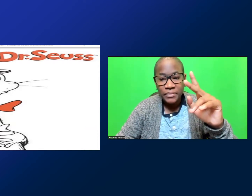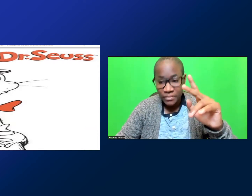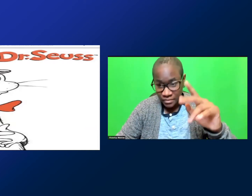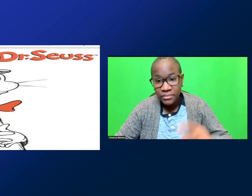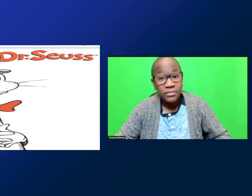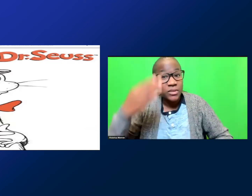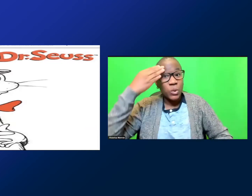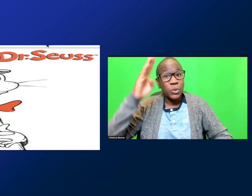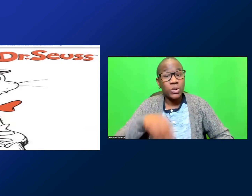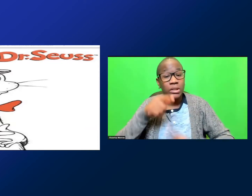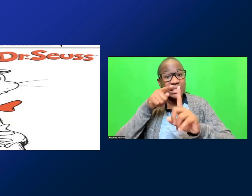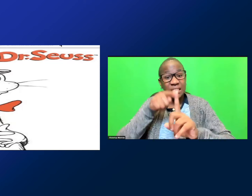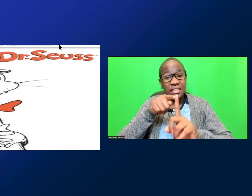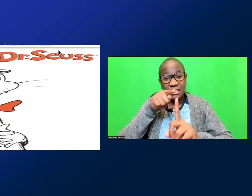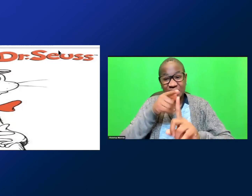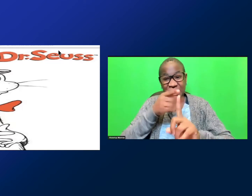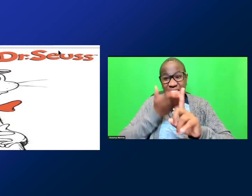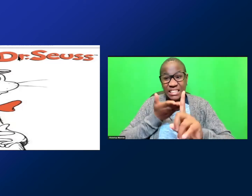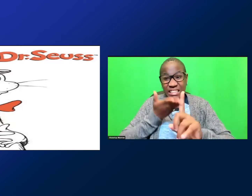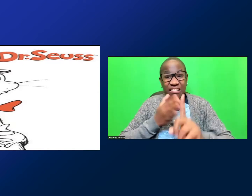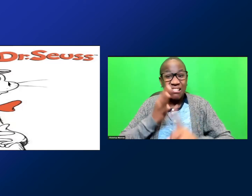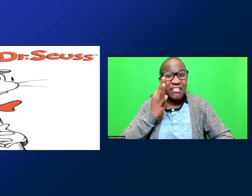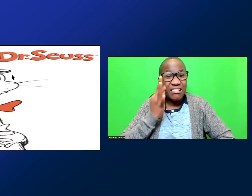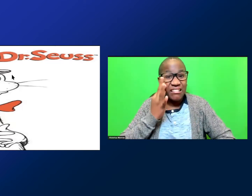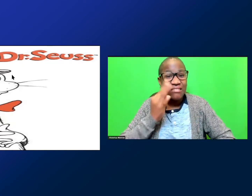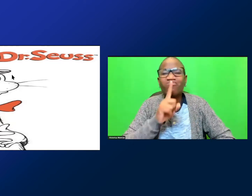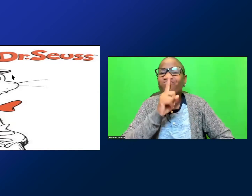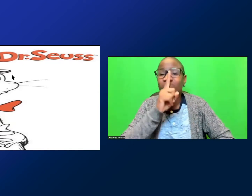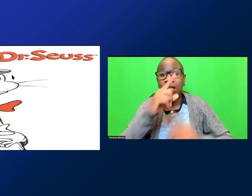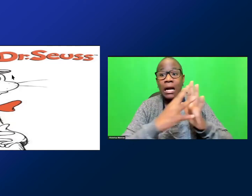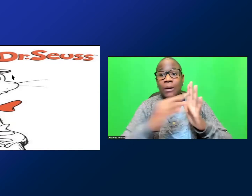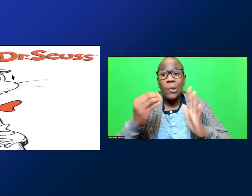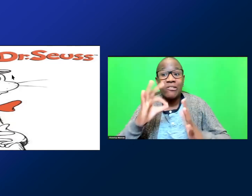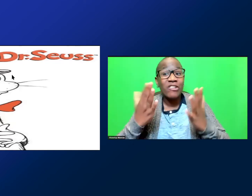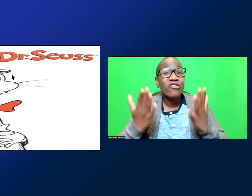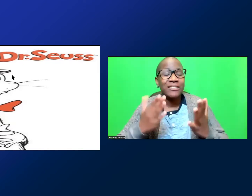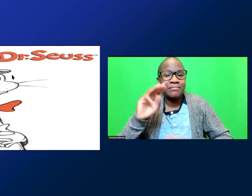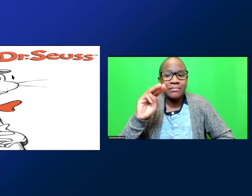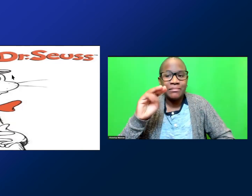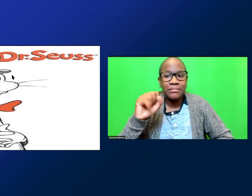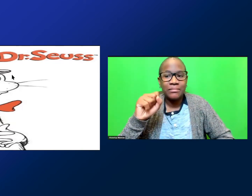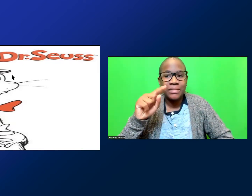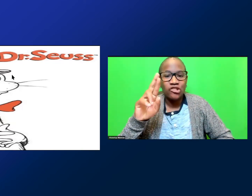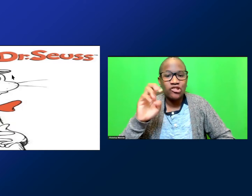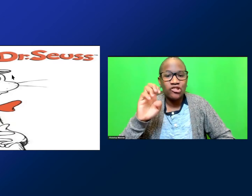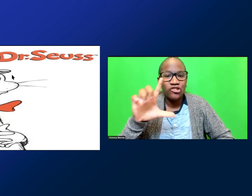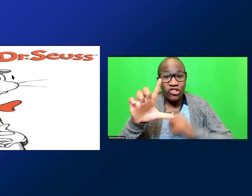so you've seen or read this book before and so how many of you all were aware that the cat character in cat in the hat